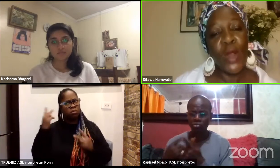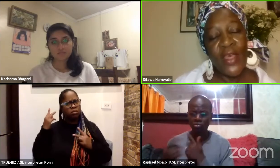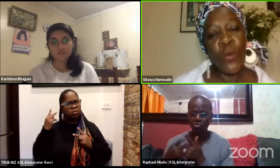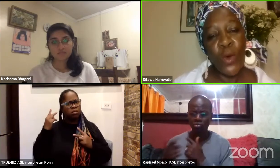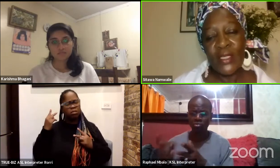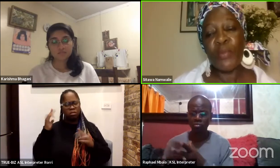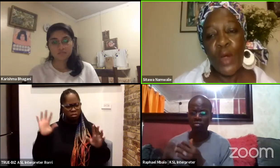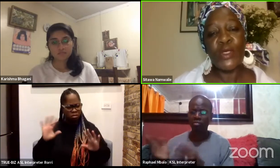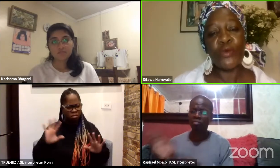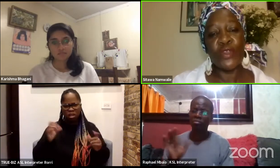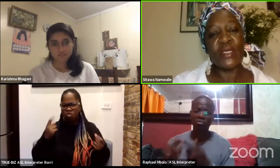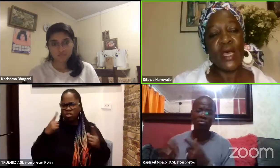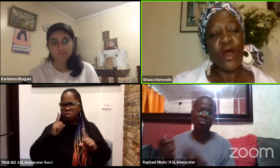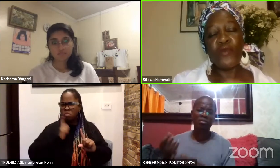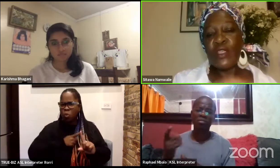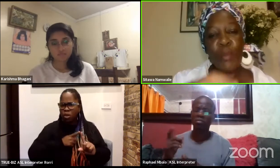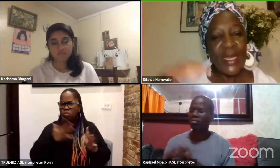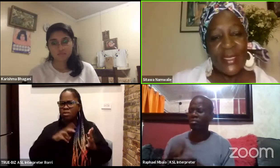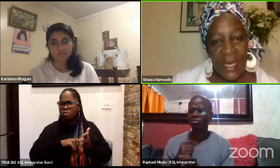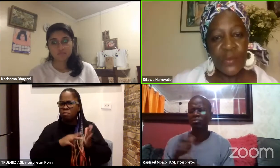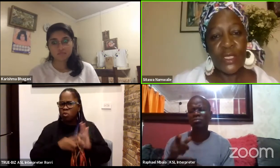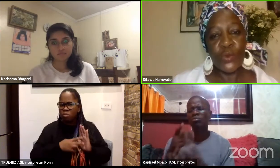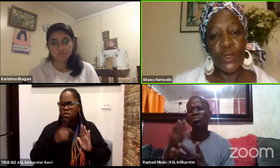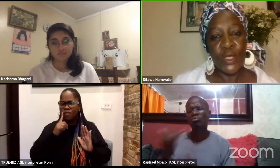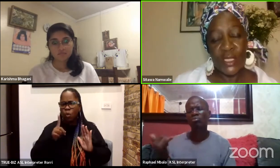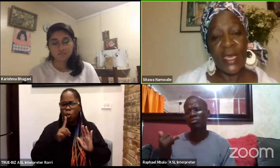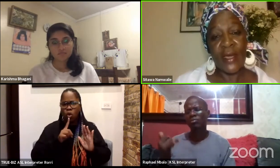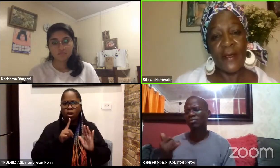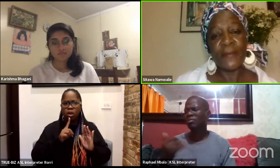What is the purpose of these many steps that we take?